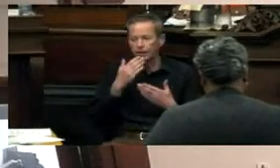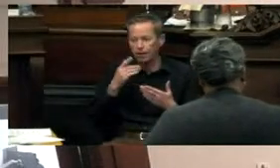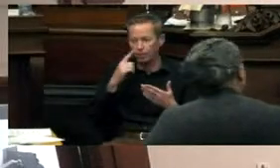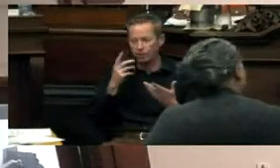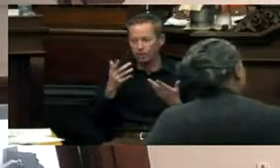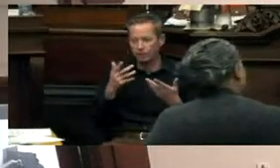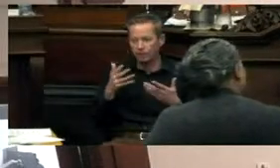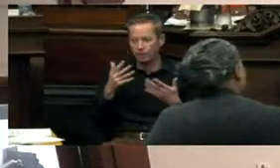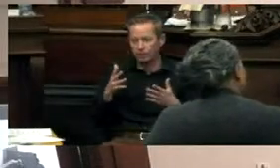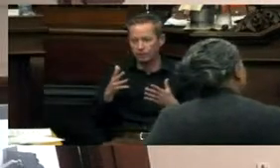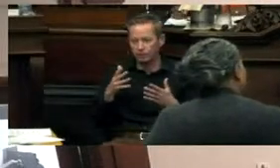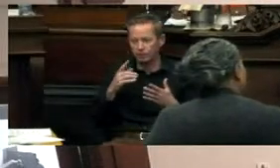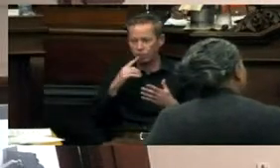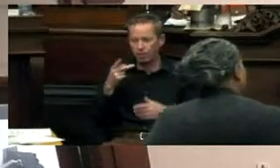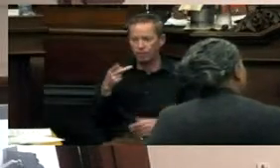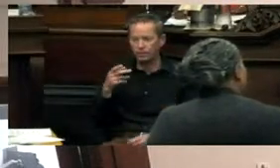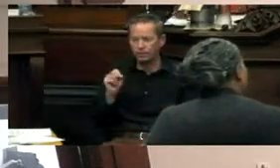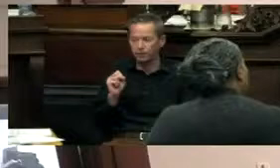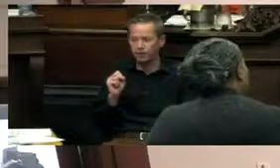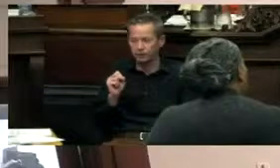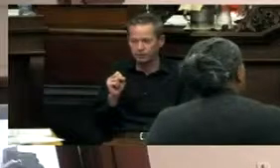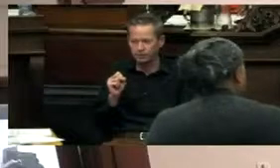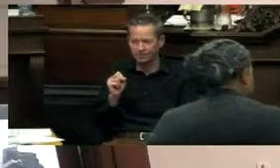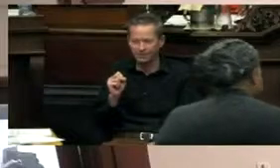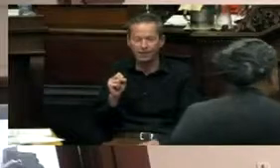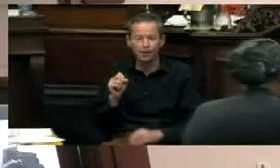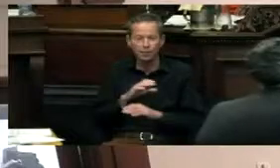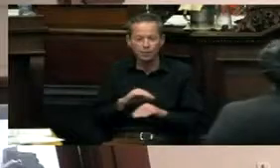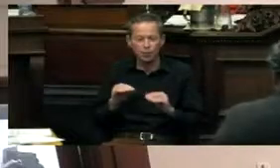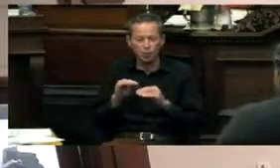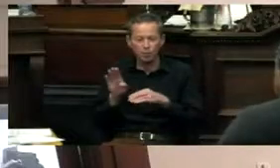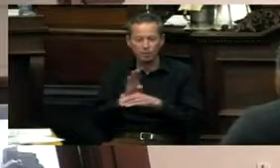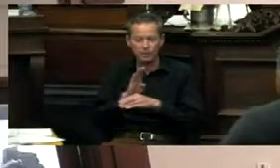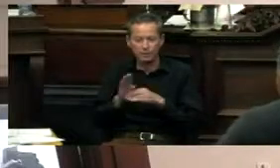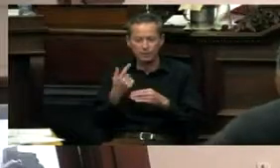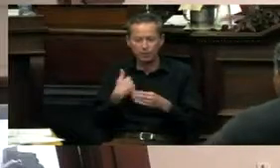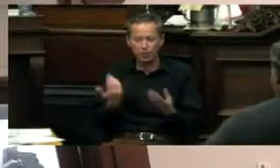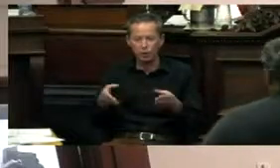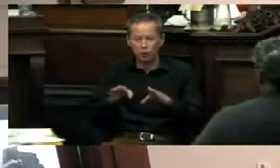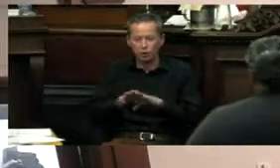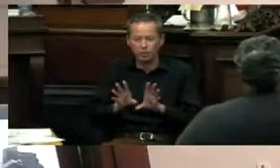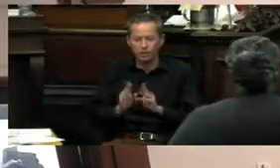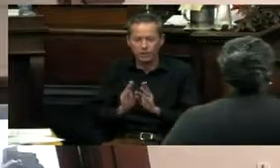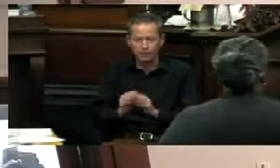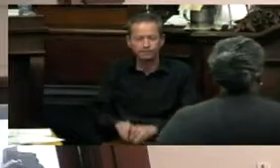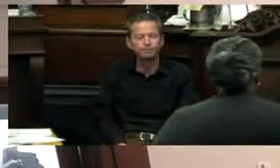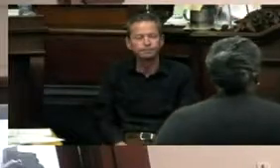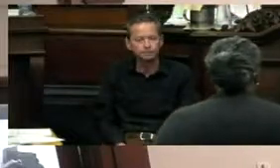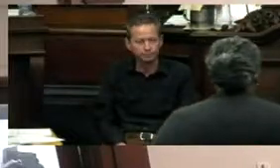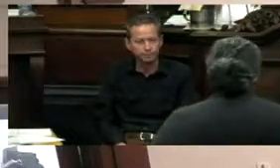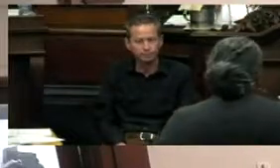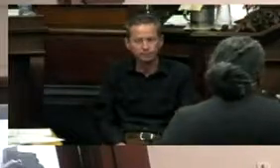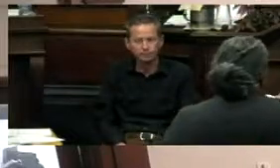you, thank you. I believe that is it for our public safety with